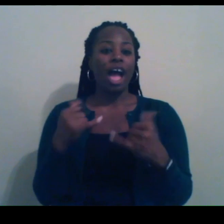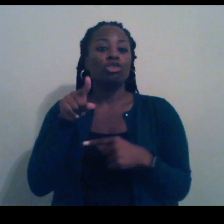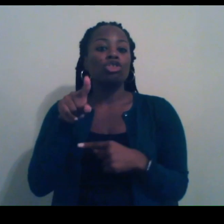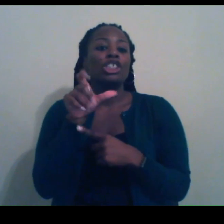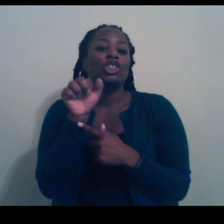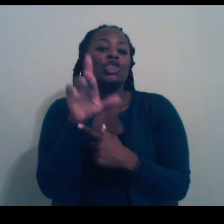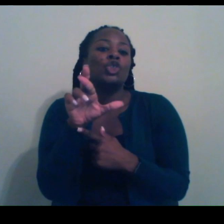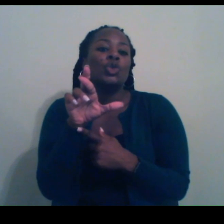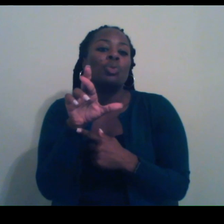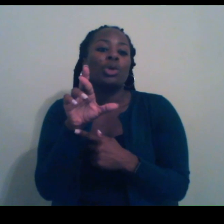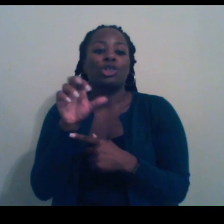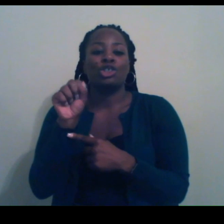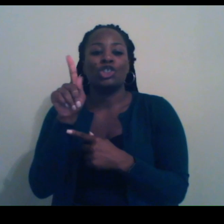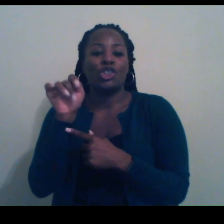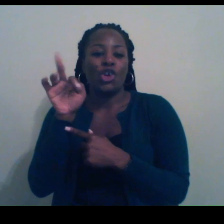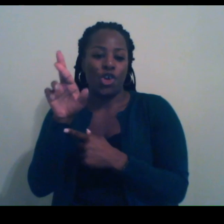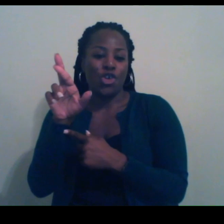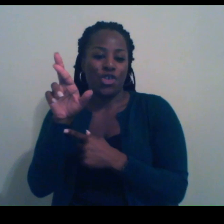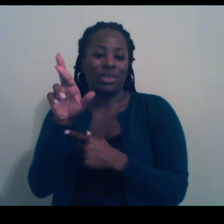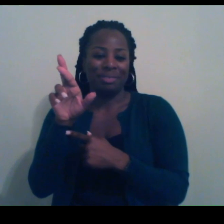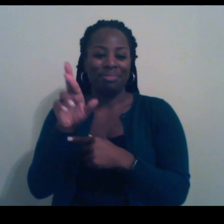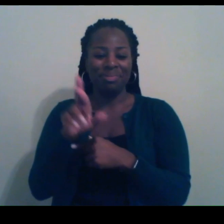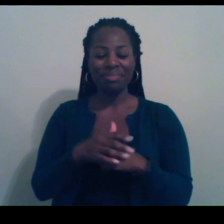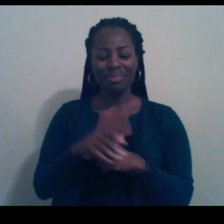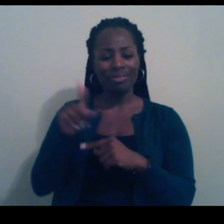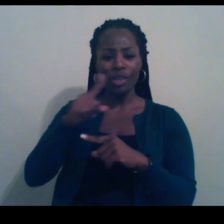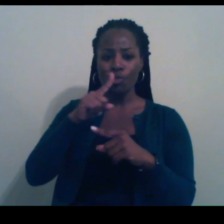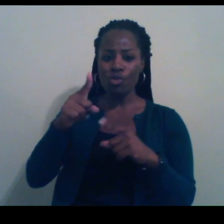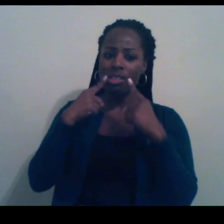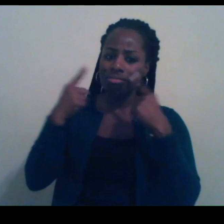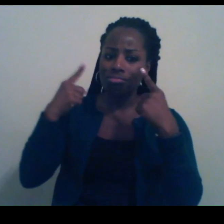patients with HIV back in the early eighties we were involved in a vaccine